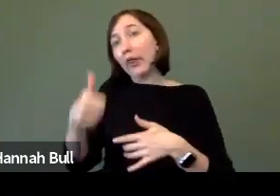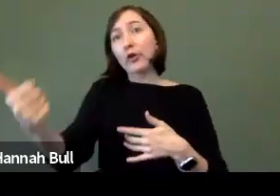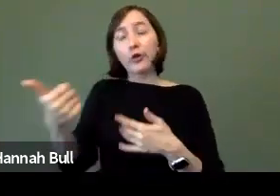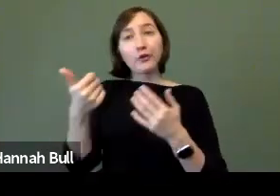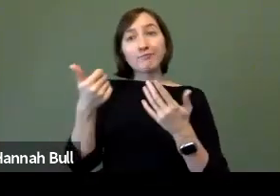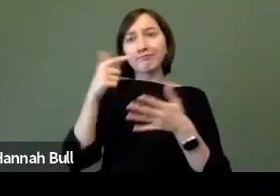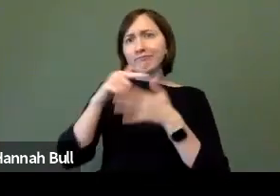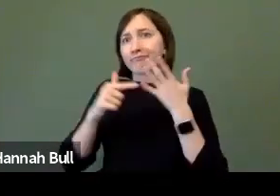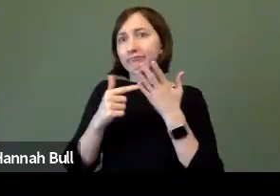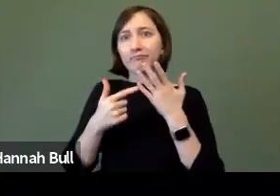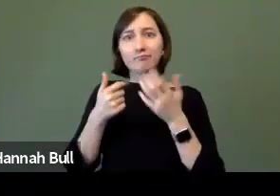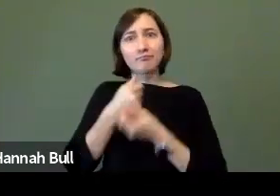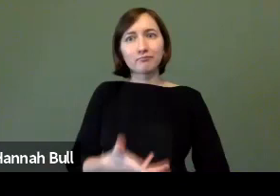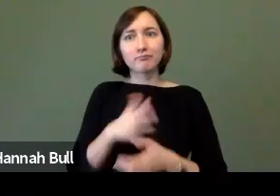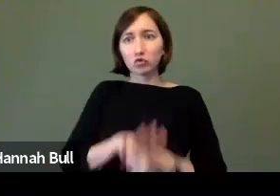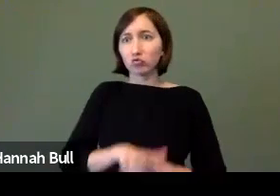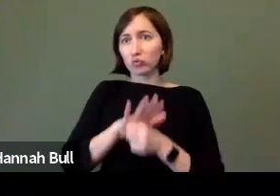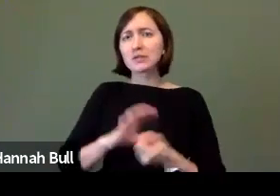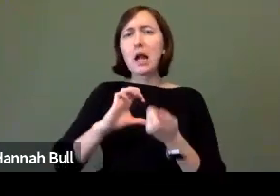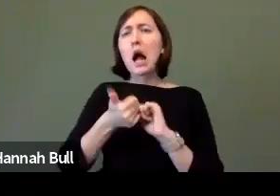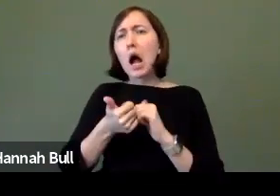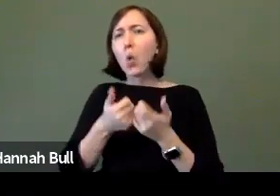and how they're manifesting themselves.